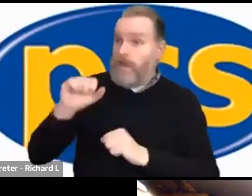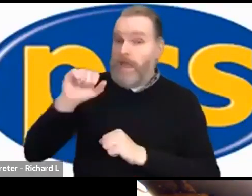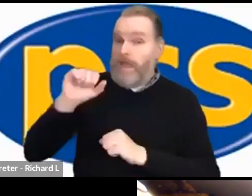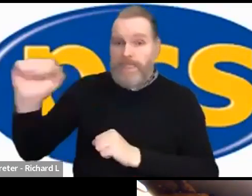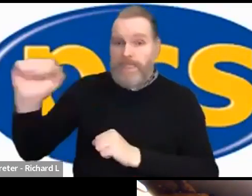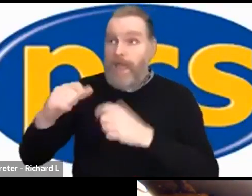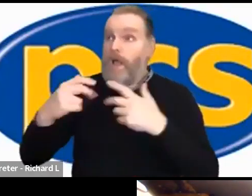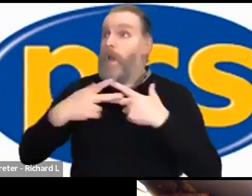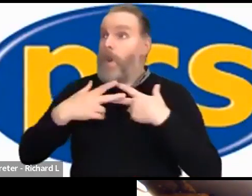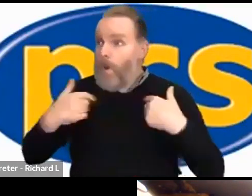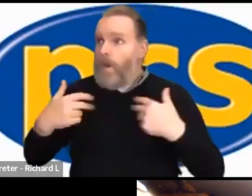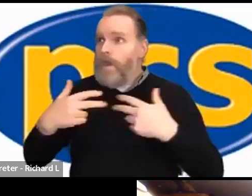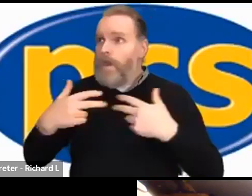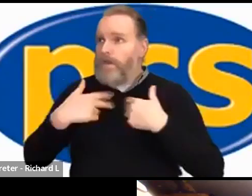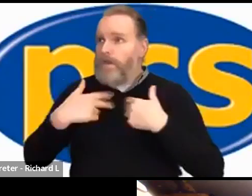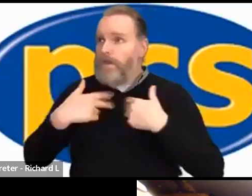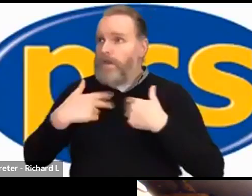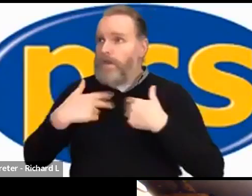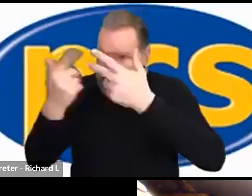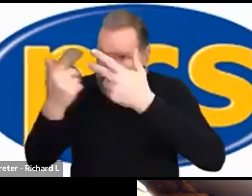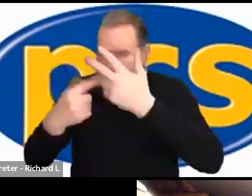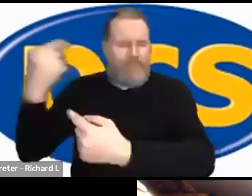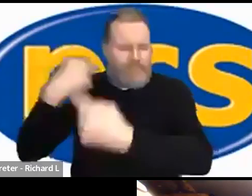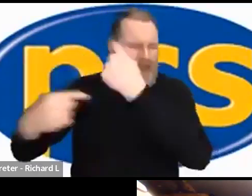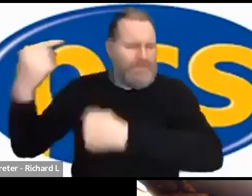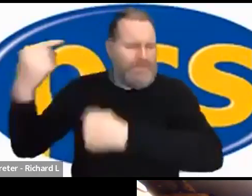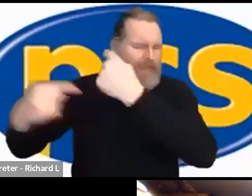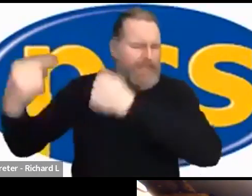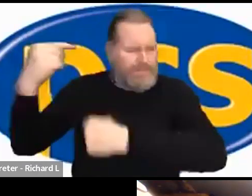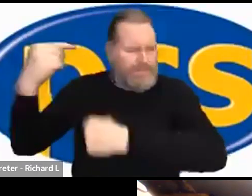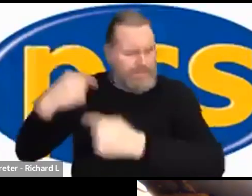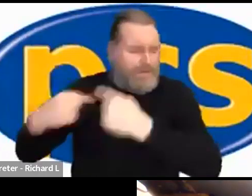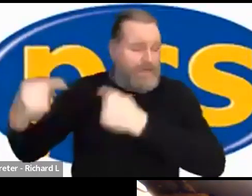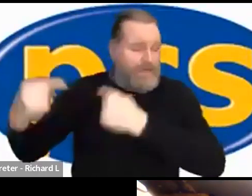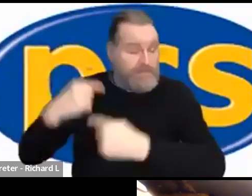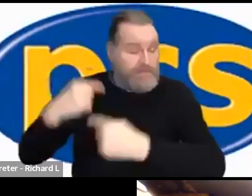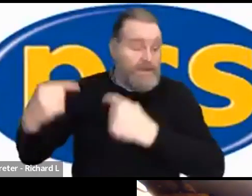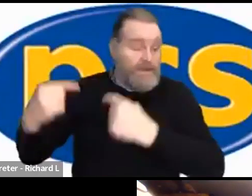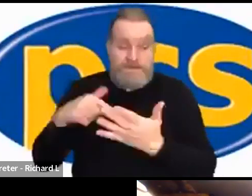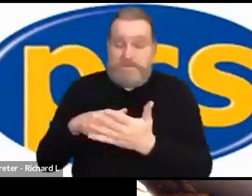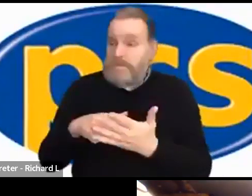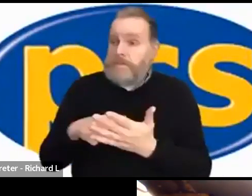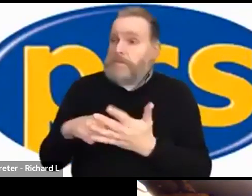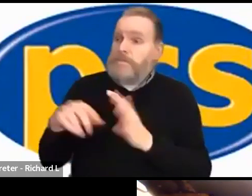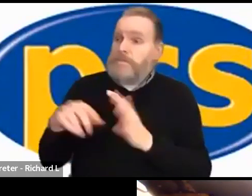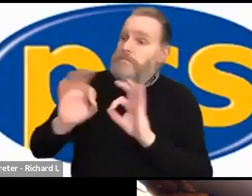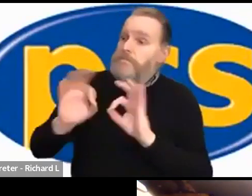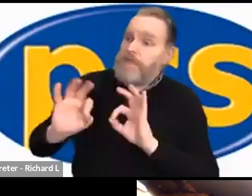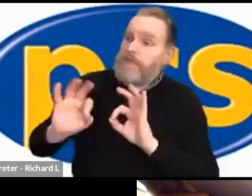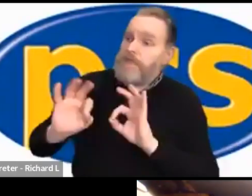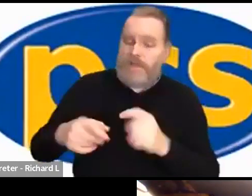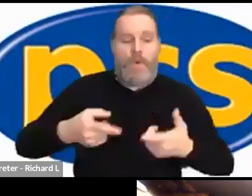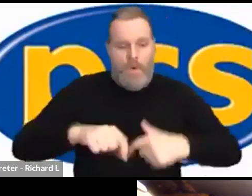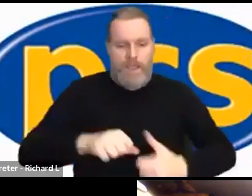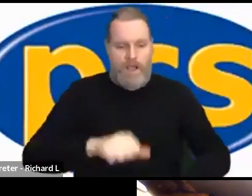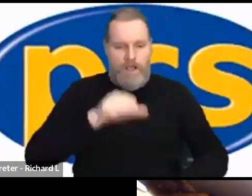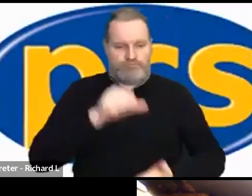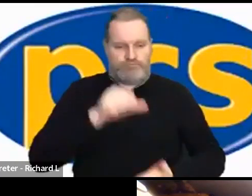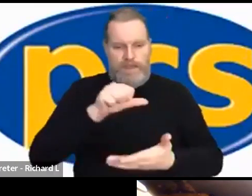we have to. Their lawyers have lawyers have crawled all over it. We had all sorts of threats threatening letters, threatening letters. Not a single one of them as Not a single one of them as LED